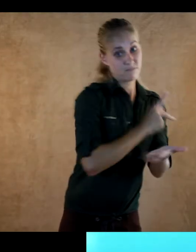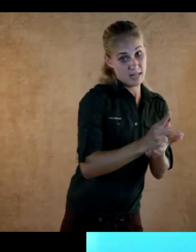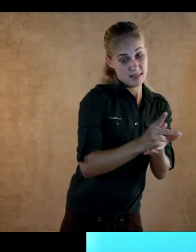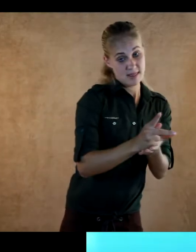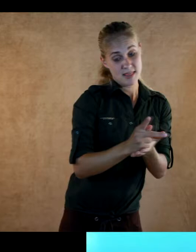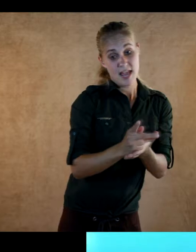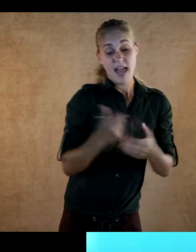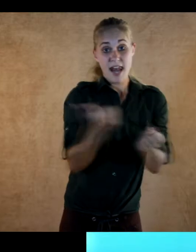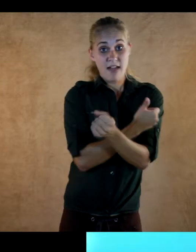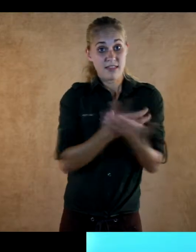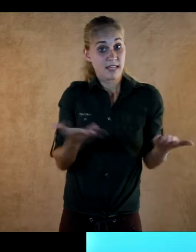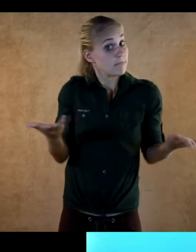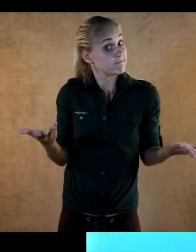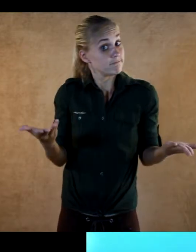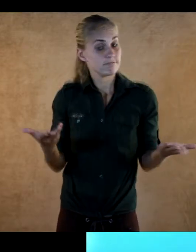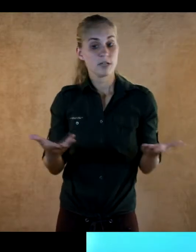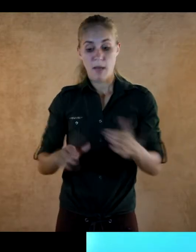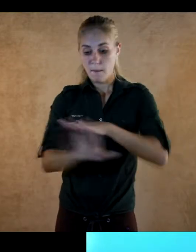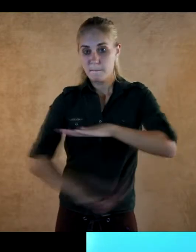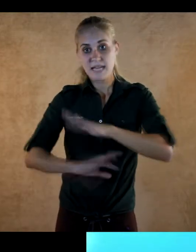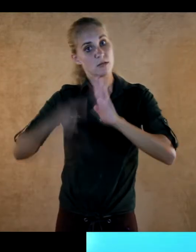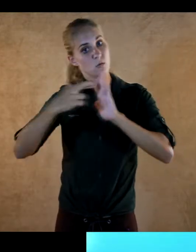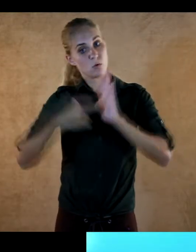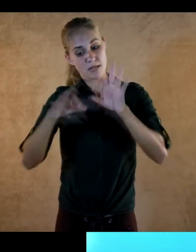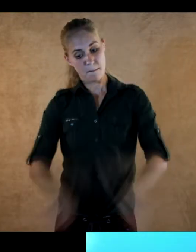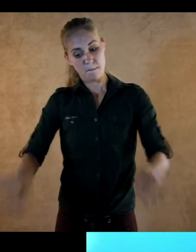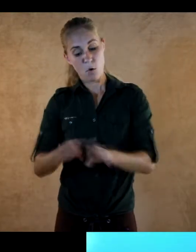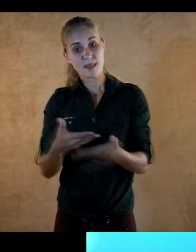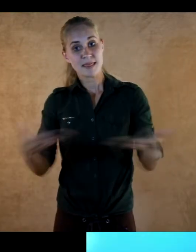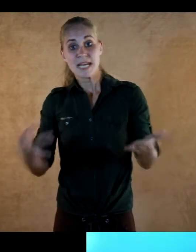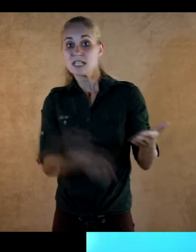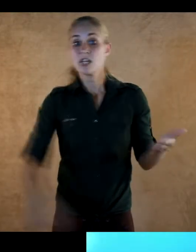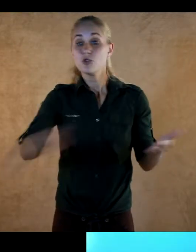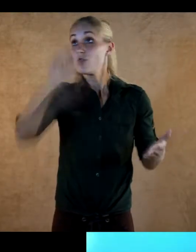has everything to do with the fundamentals, key little things that you don't know.